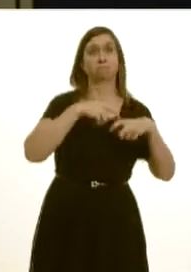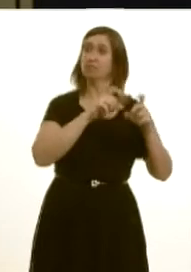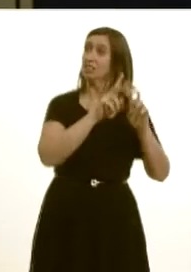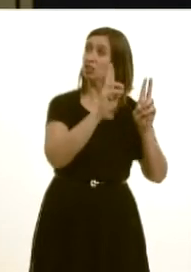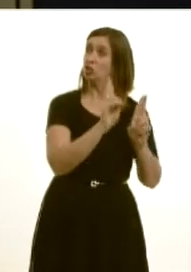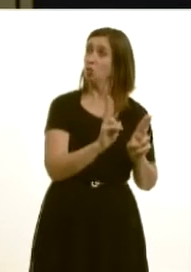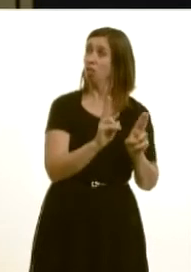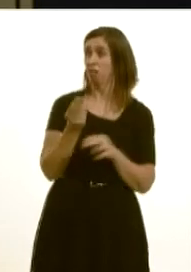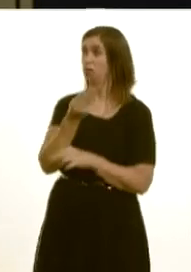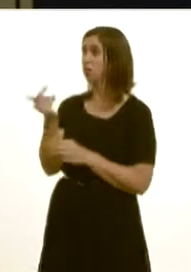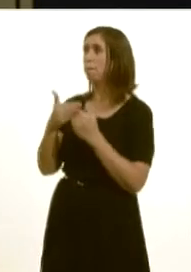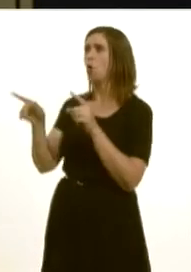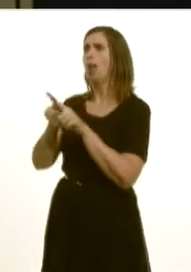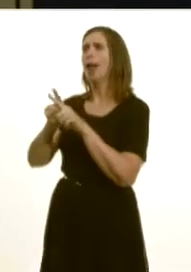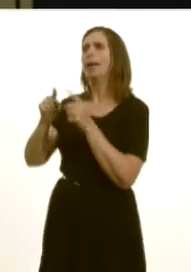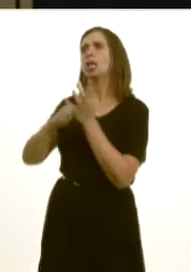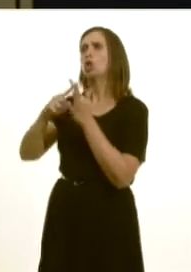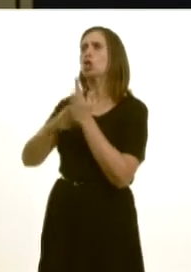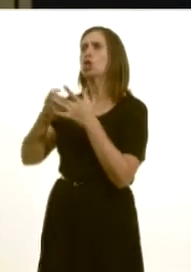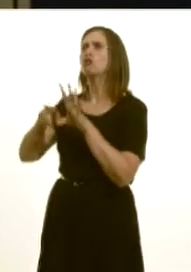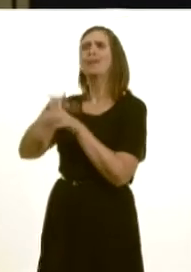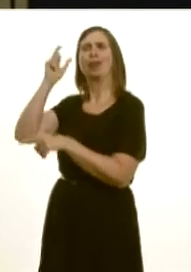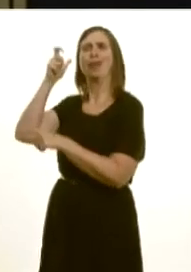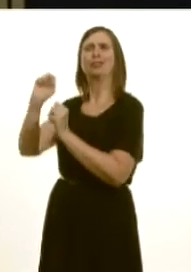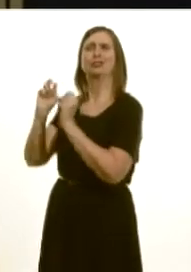would benefit from a more tertiary-type education, where they often have greater self-management.